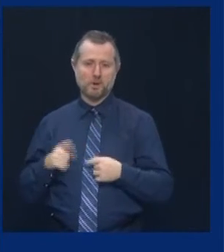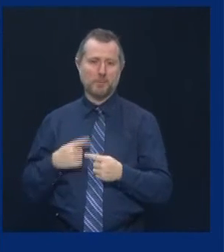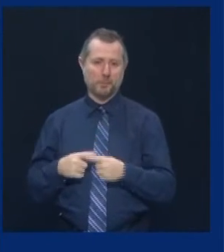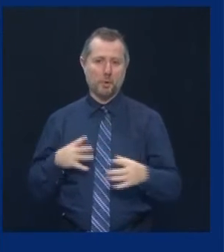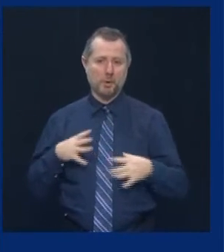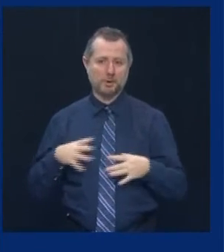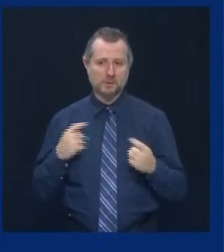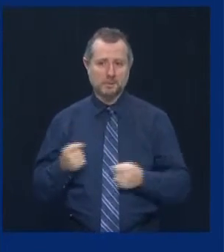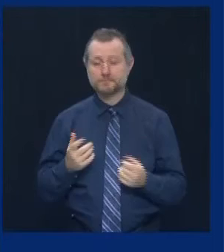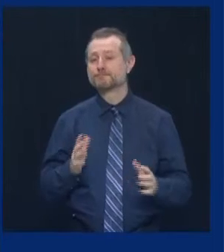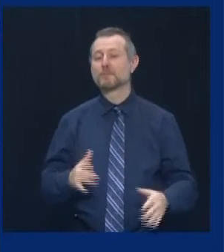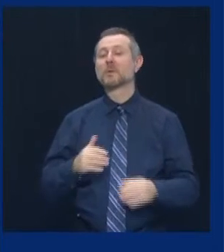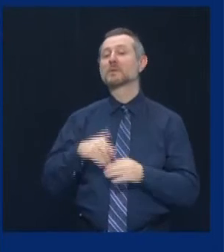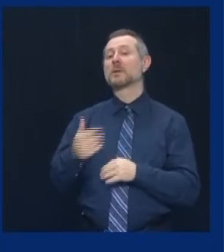COMING FROM.